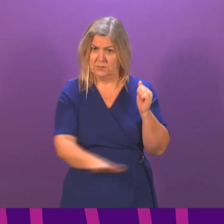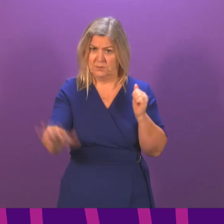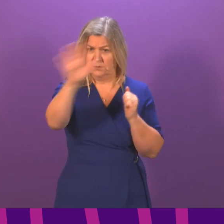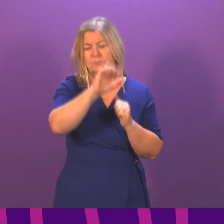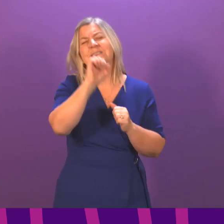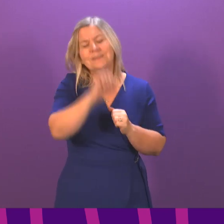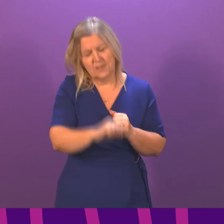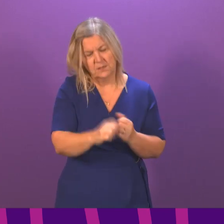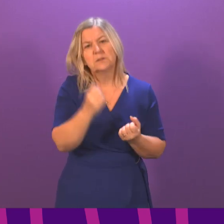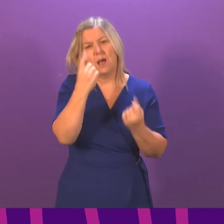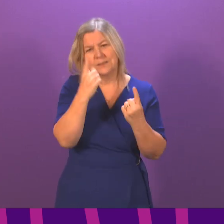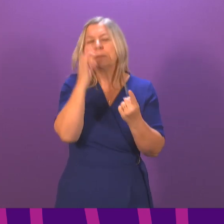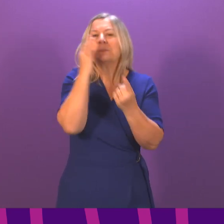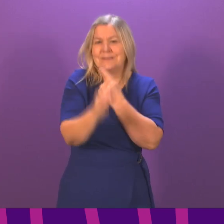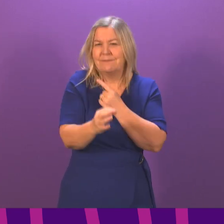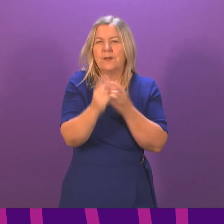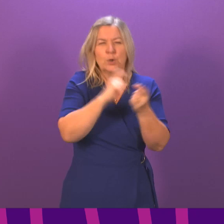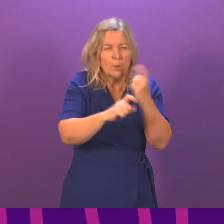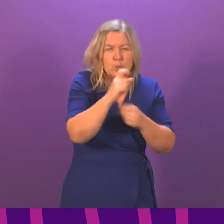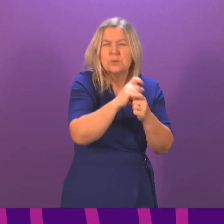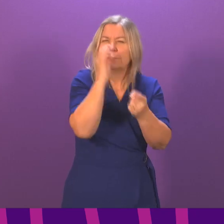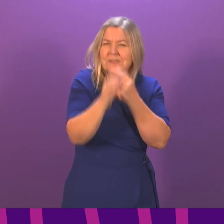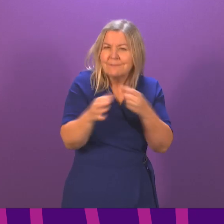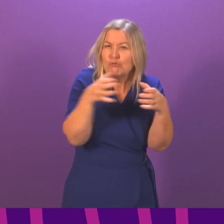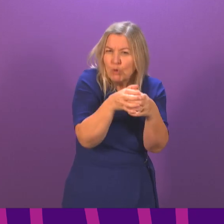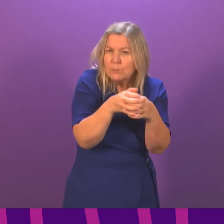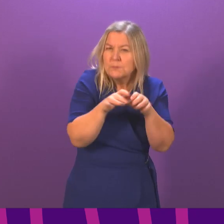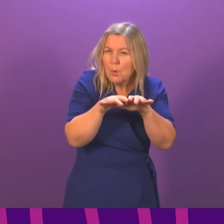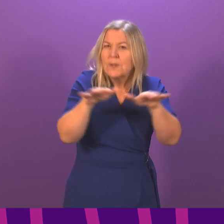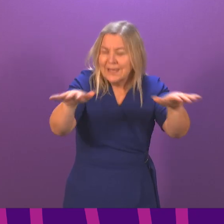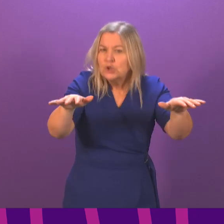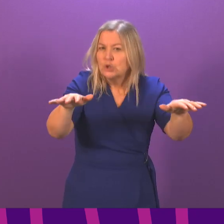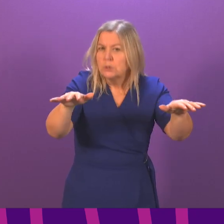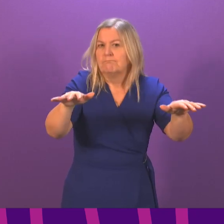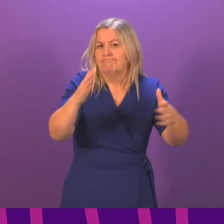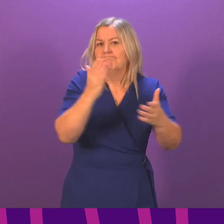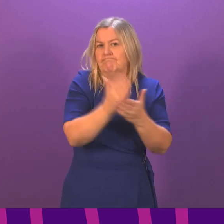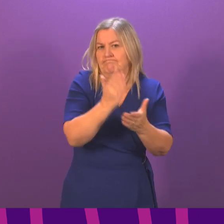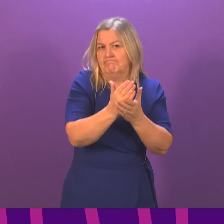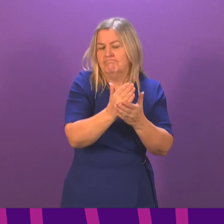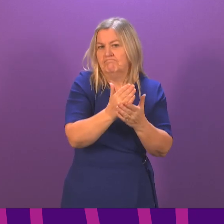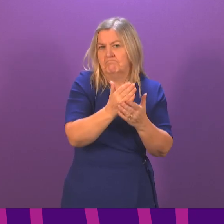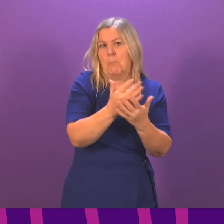has on certain groups in the population.